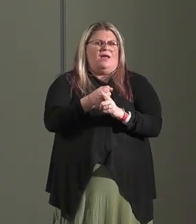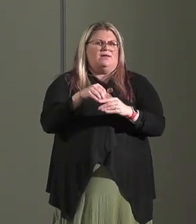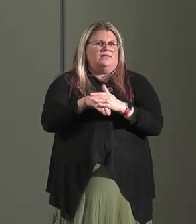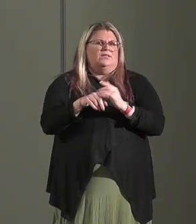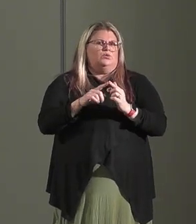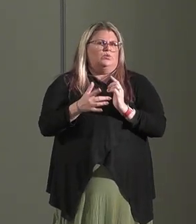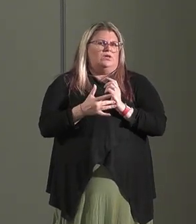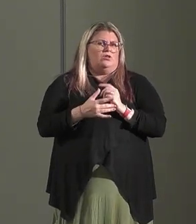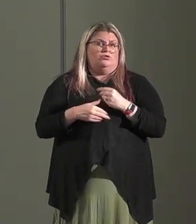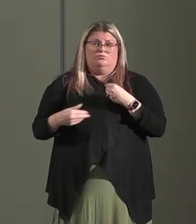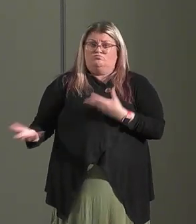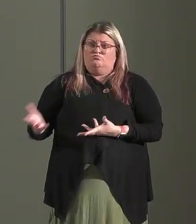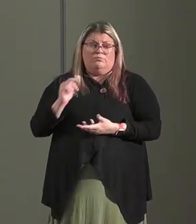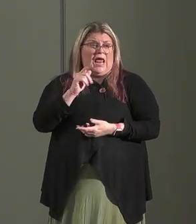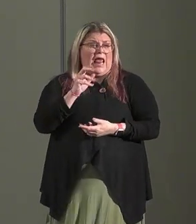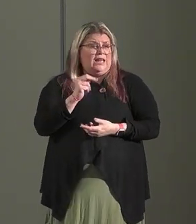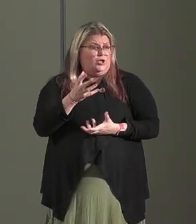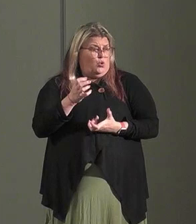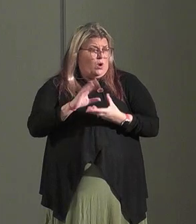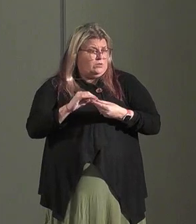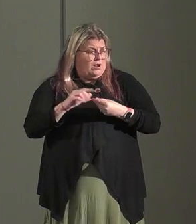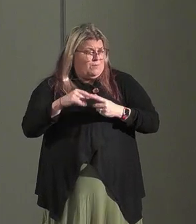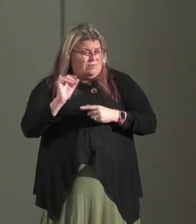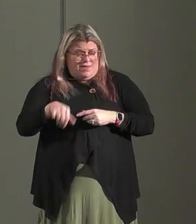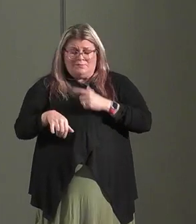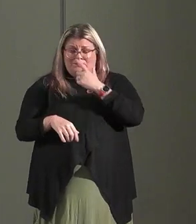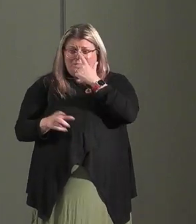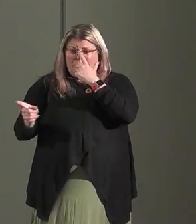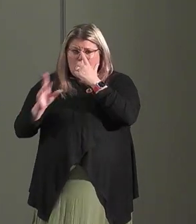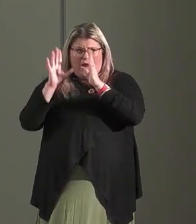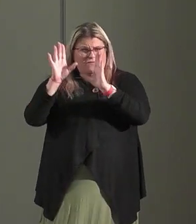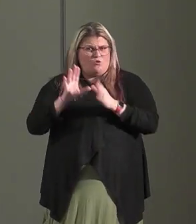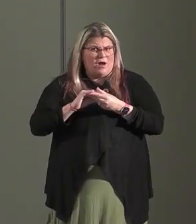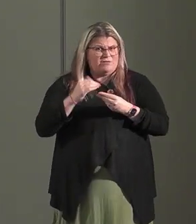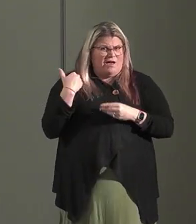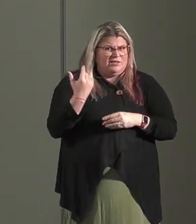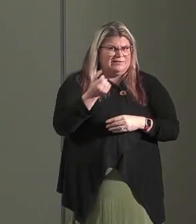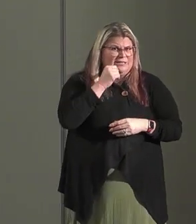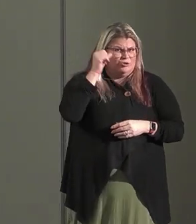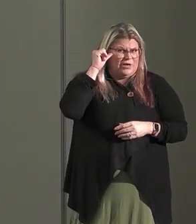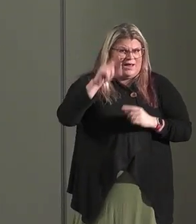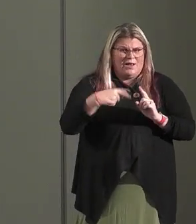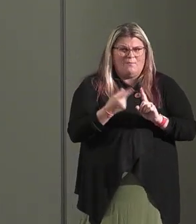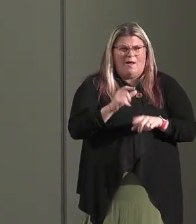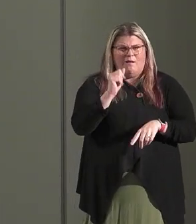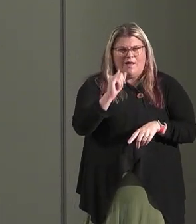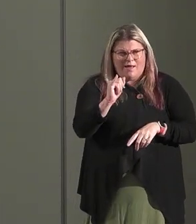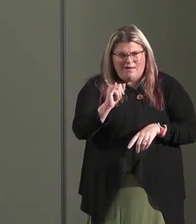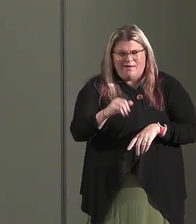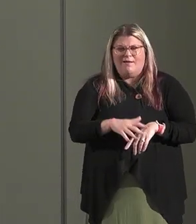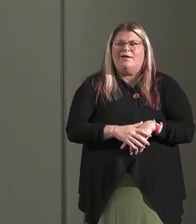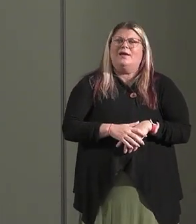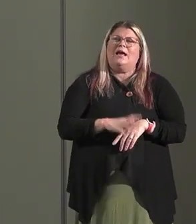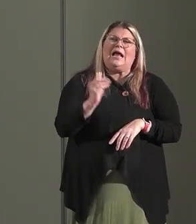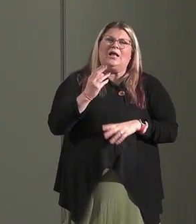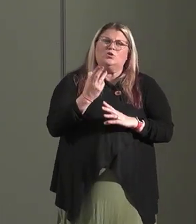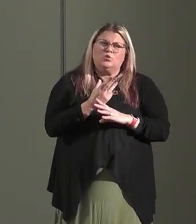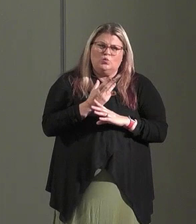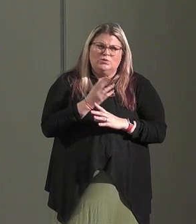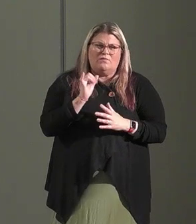want to start with this one he gave a great talk Tuesday. About AI. And the use of it. For folks